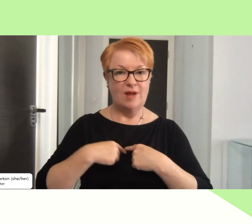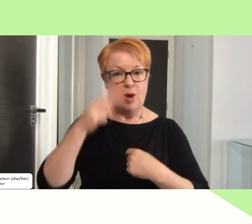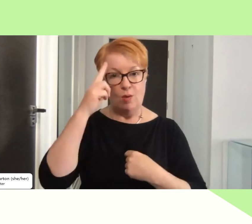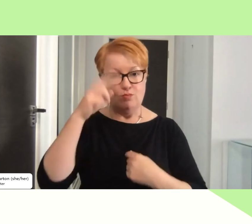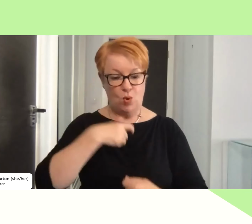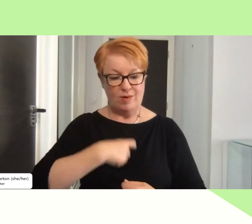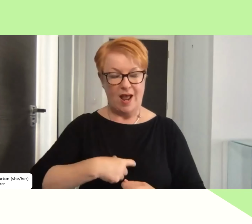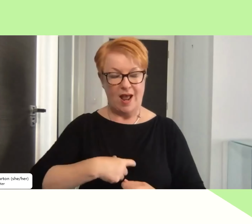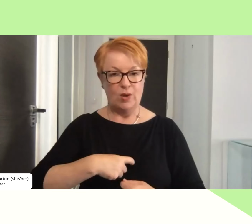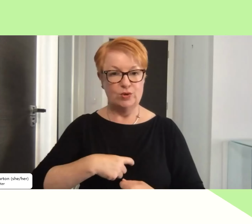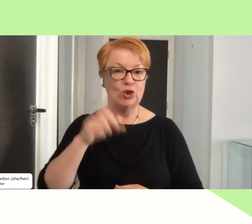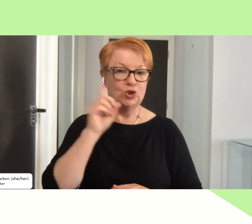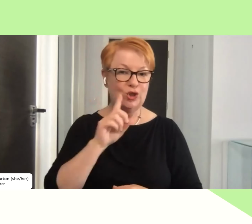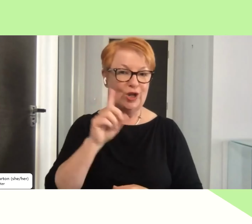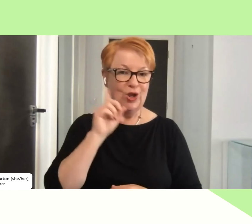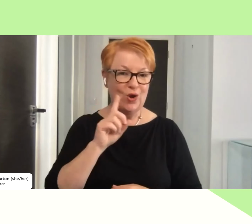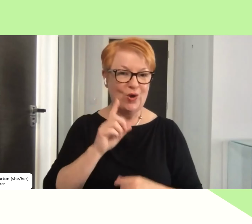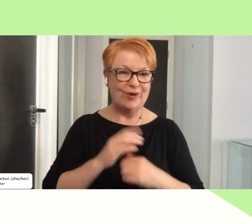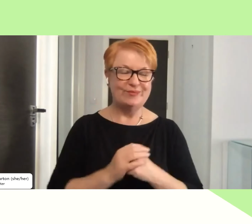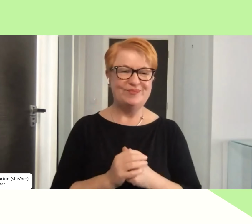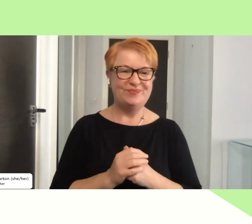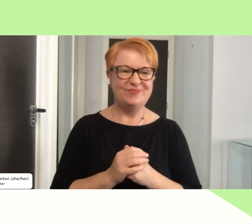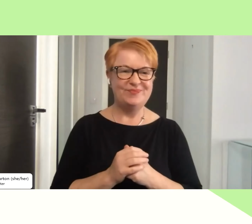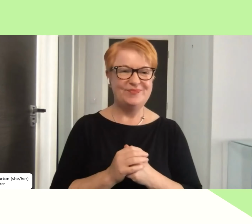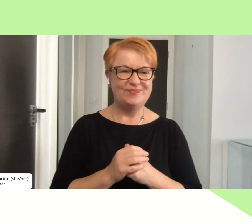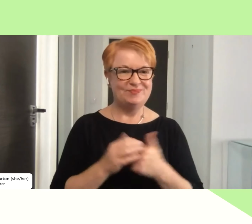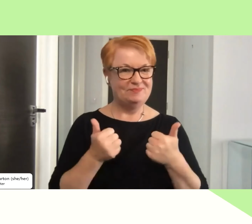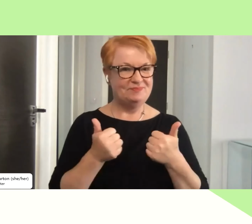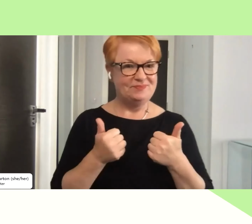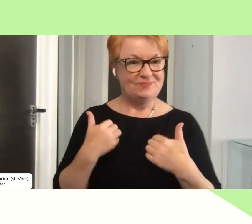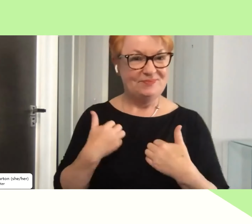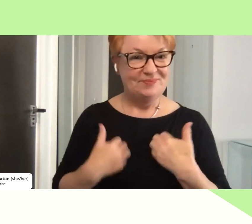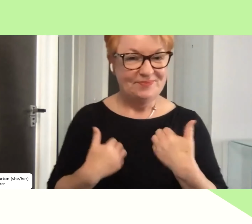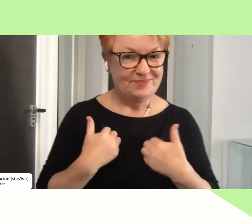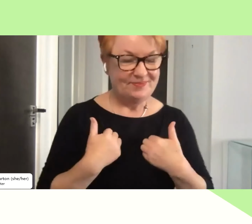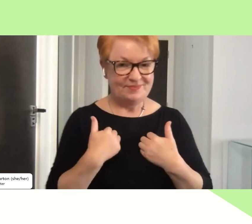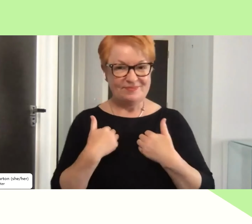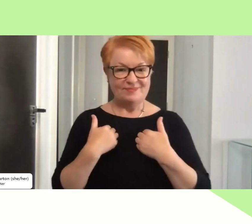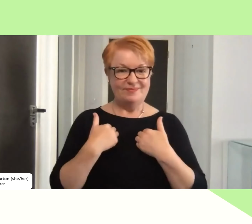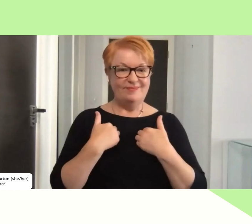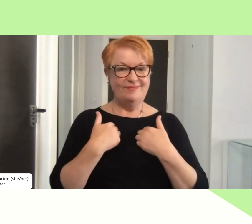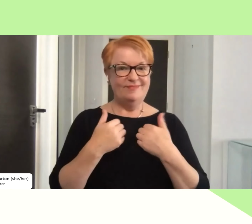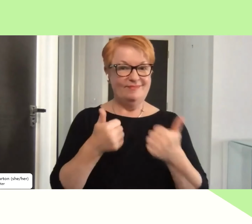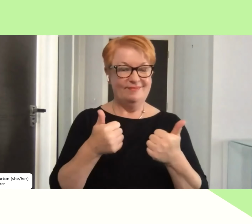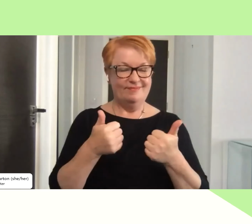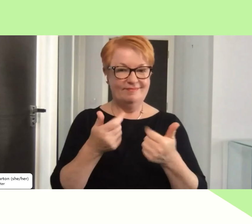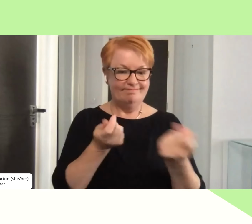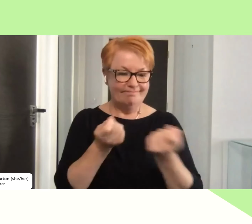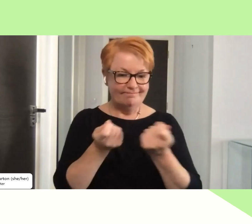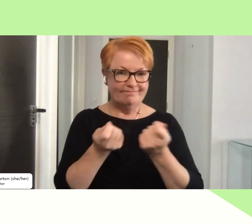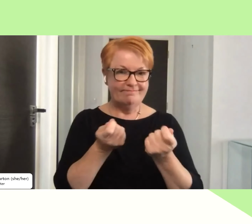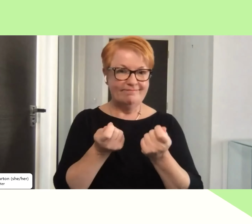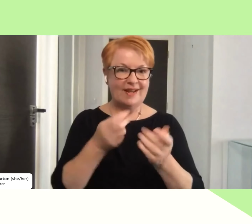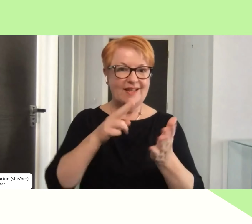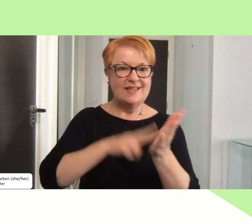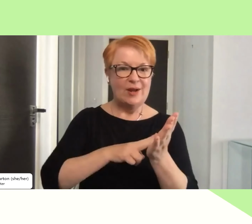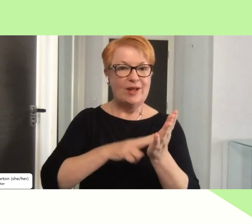I'm very excited that today's event will be moderated by Neelika Jayawardane who